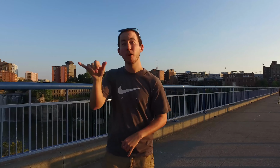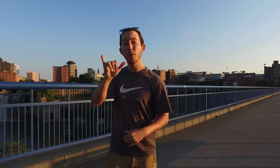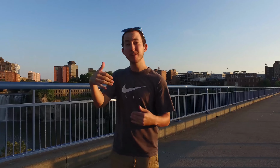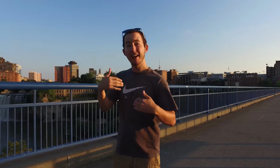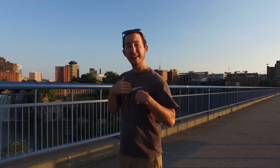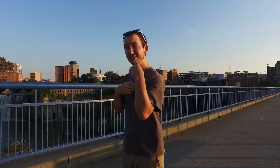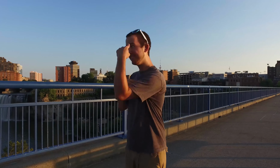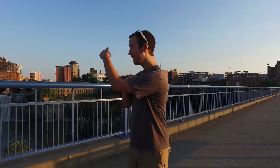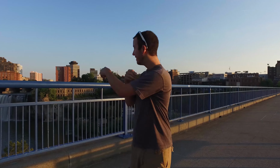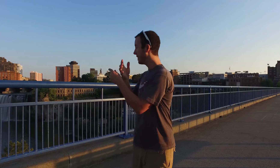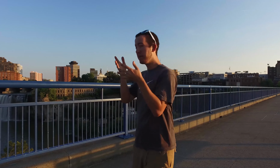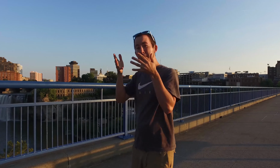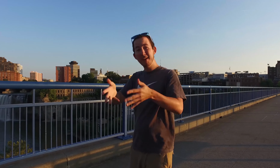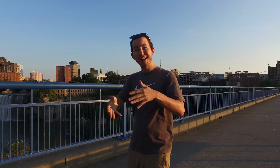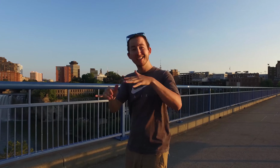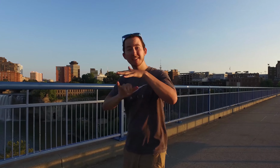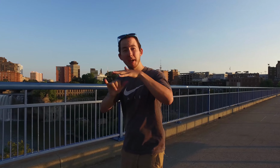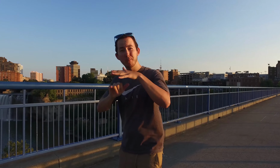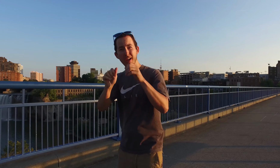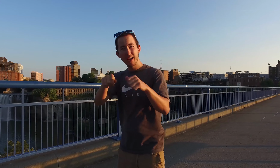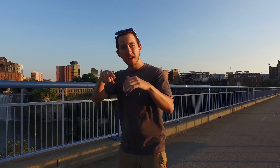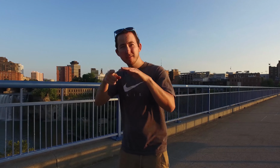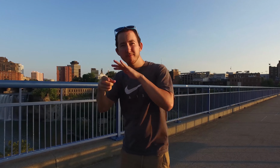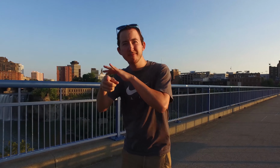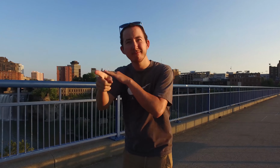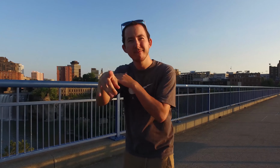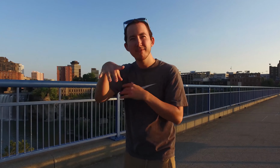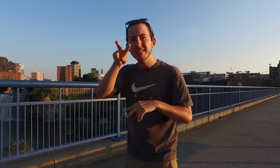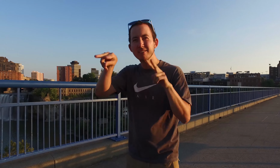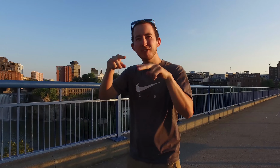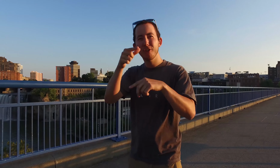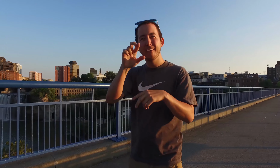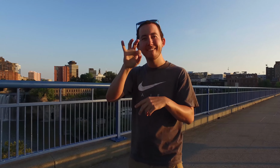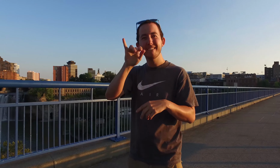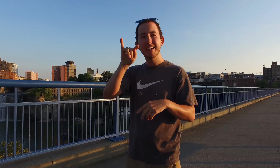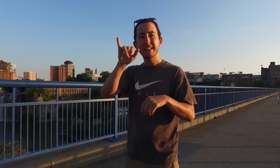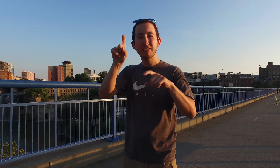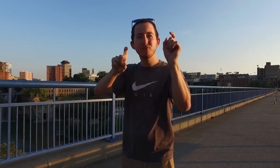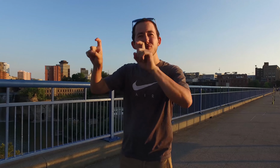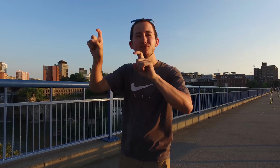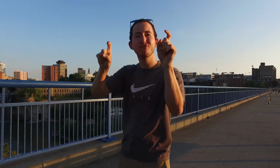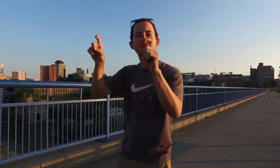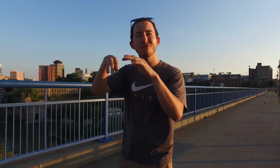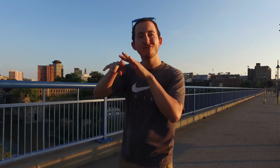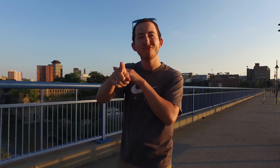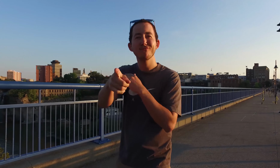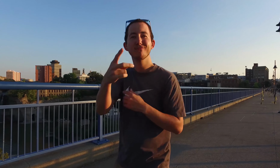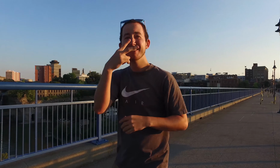There is an abandoned subway near here too! It is a great place to explore various of graffiti arts there.